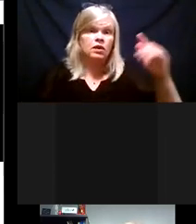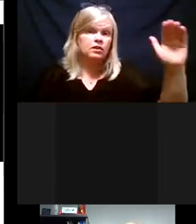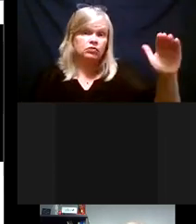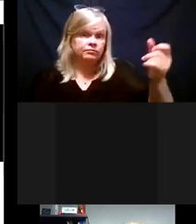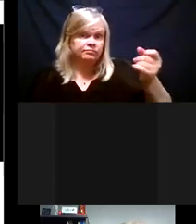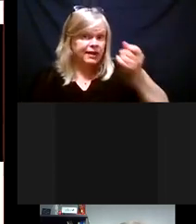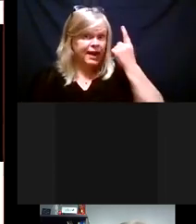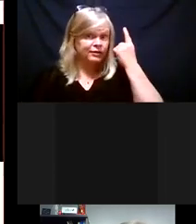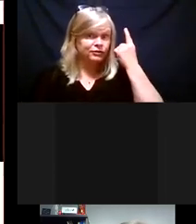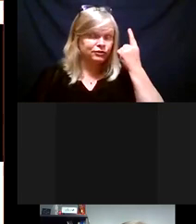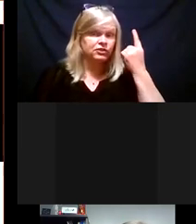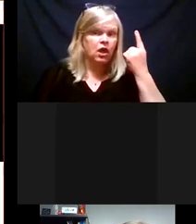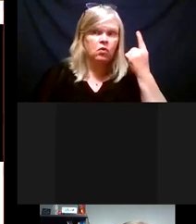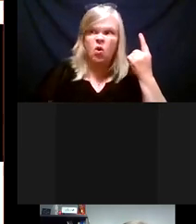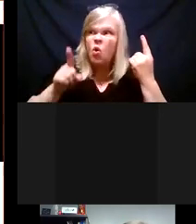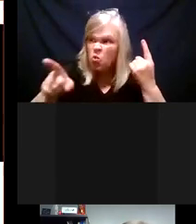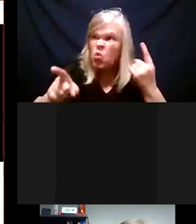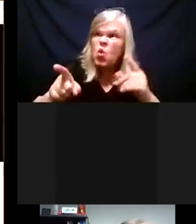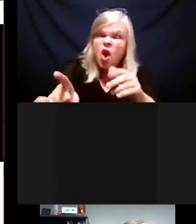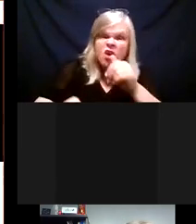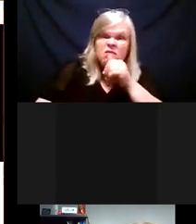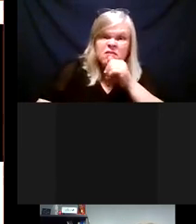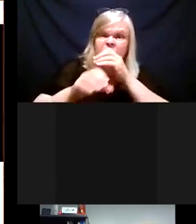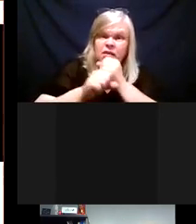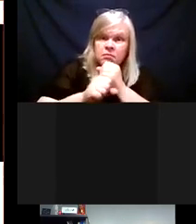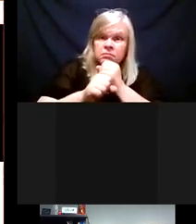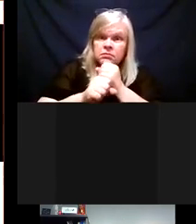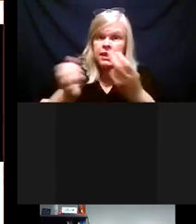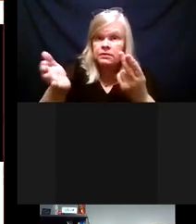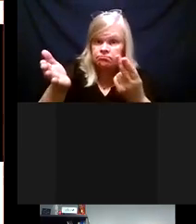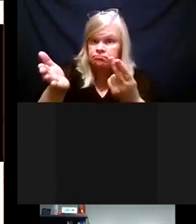CONFIDENTIALITY AND SIGN A RELEASE, THAT'S THE CHILD'S